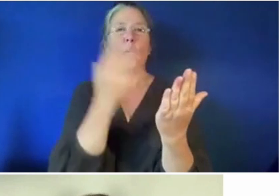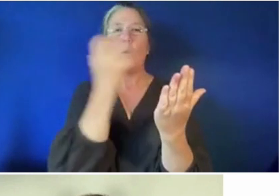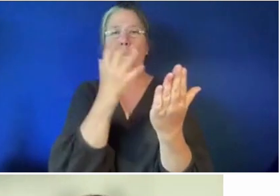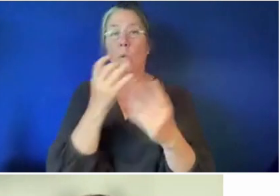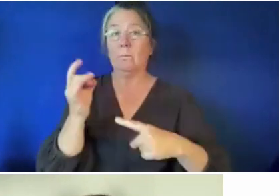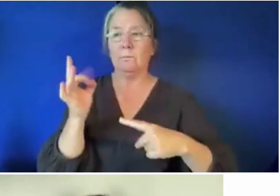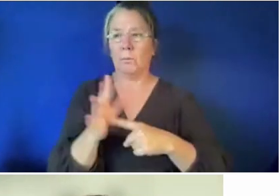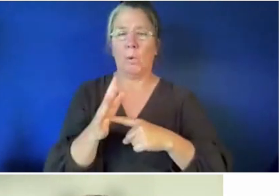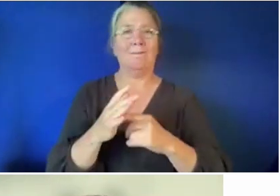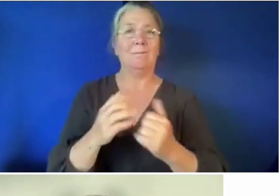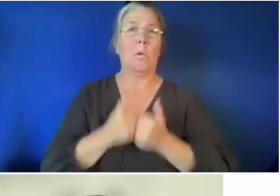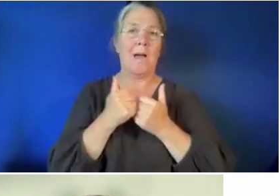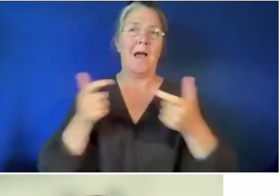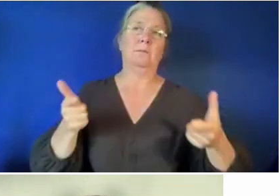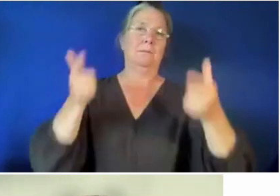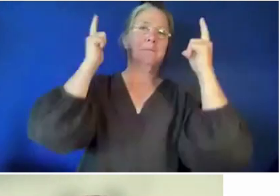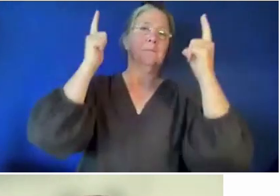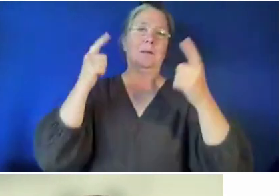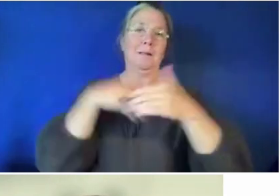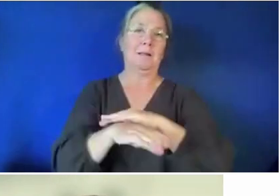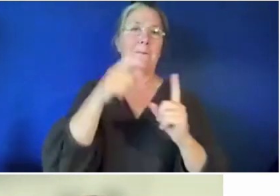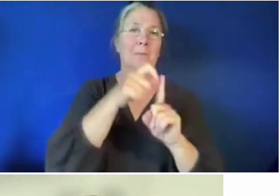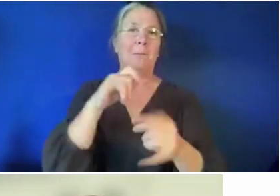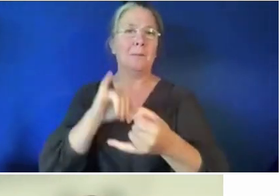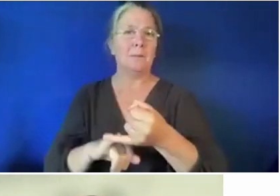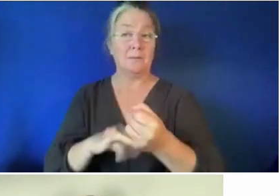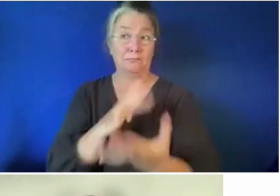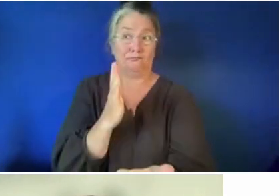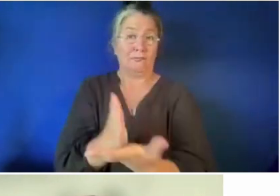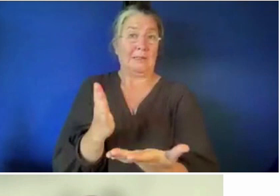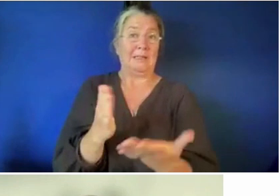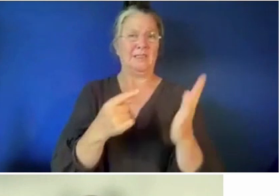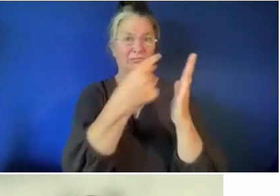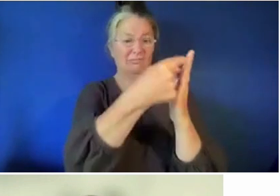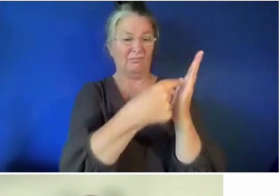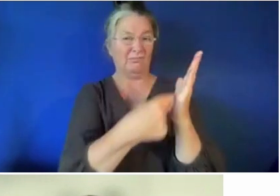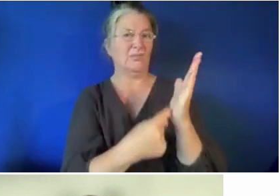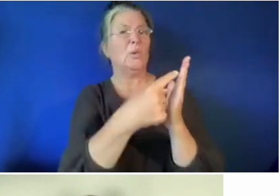There's absolutely no doubt that it is very much on our minds